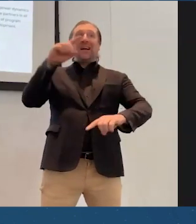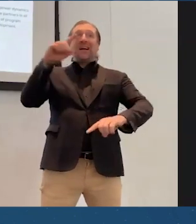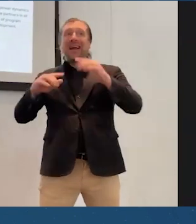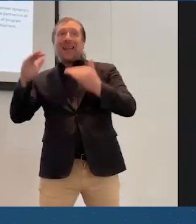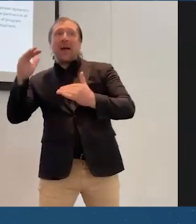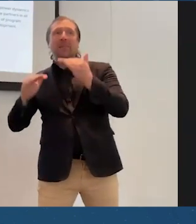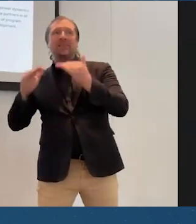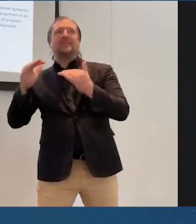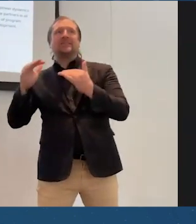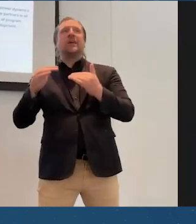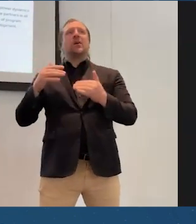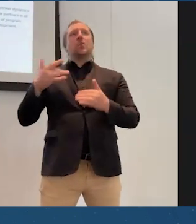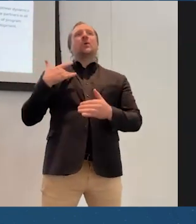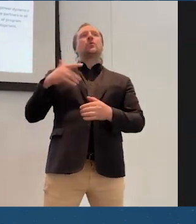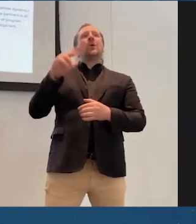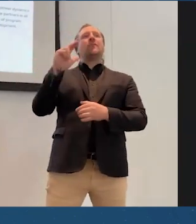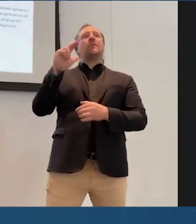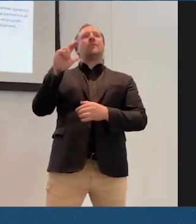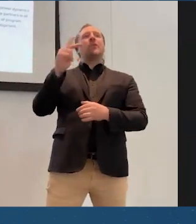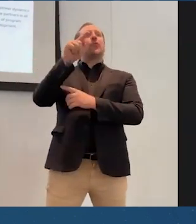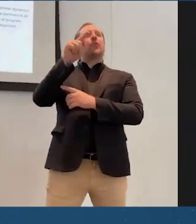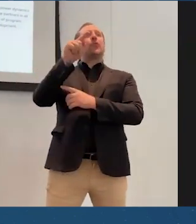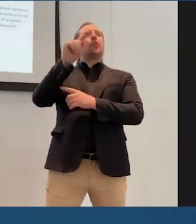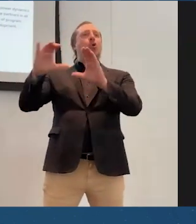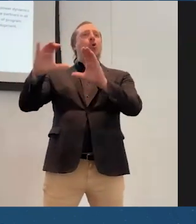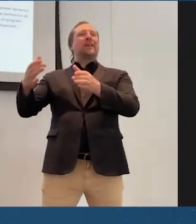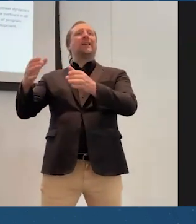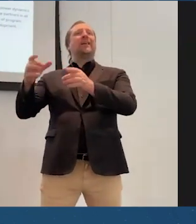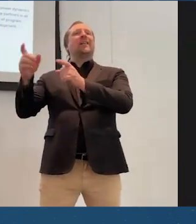have a third party facilitator. Meta is not facilitating them because we